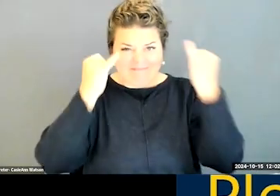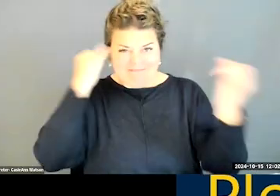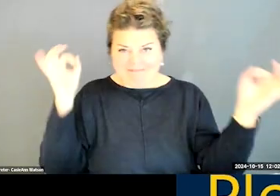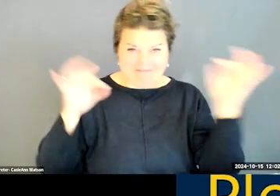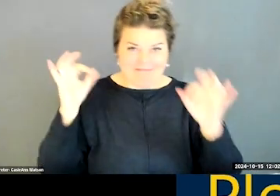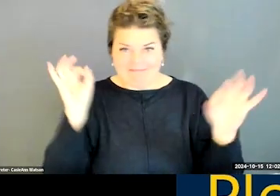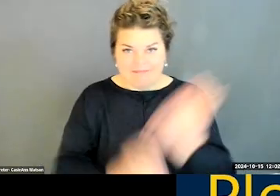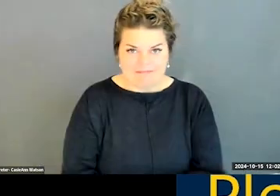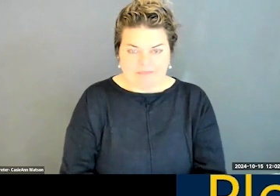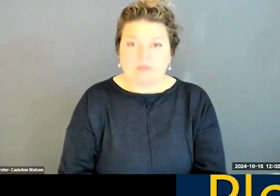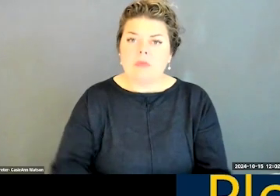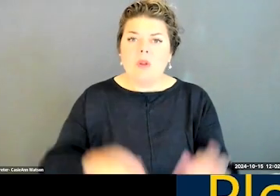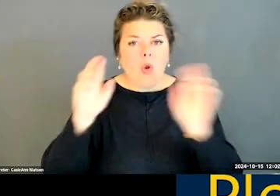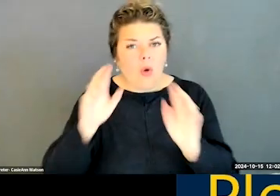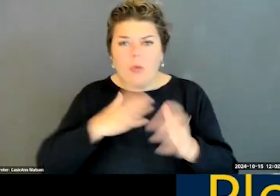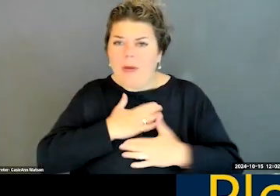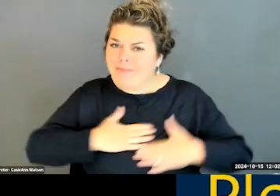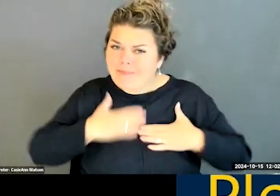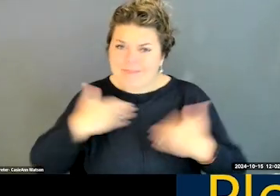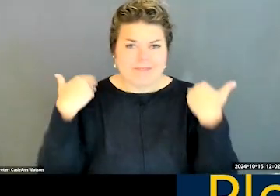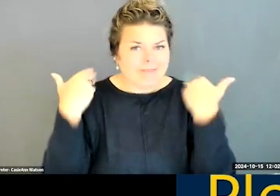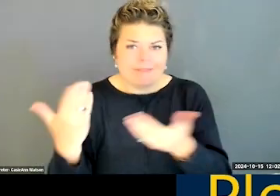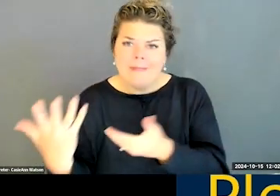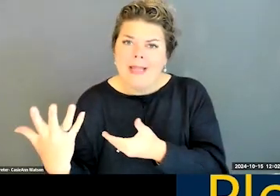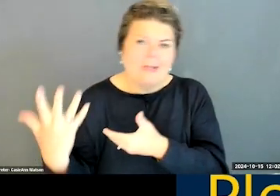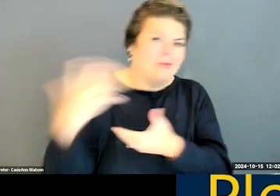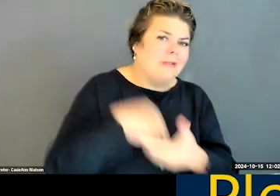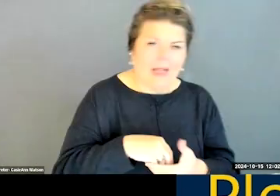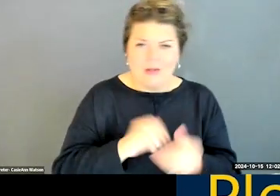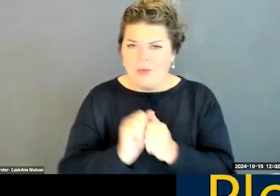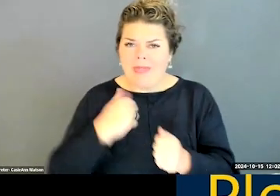We do hope that you'll engage with us while we're modeling a comfortable, inclusive, brave,